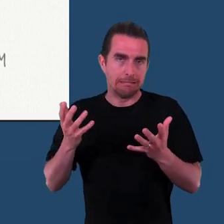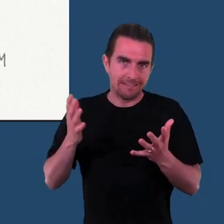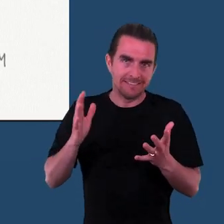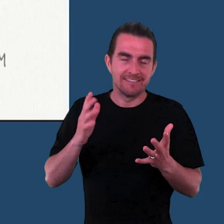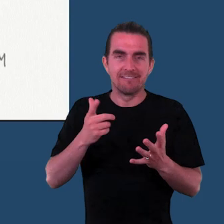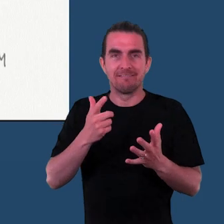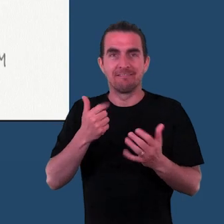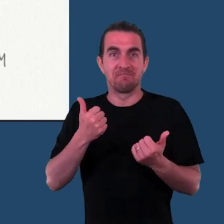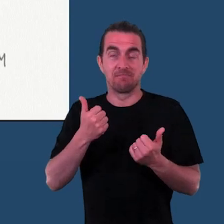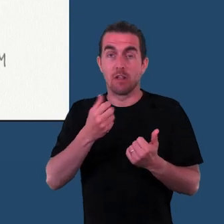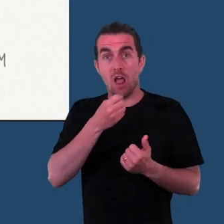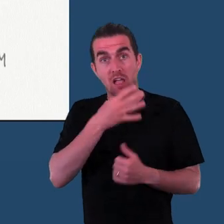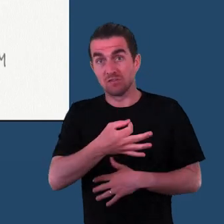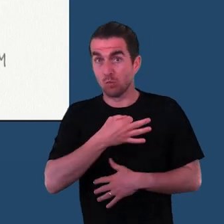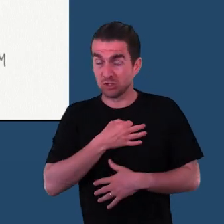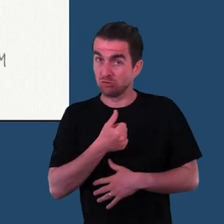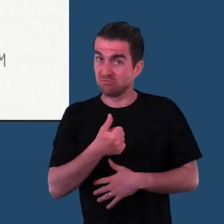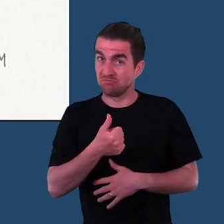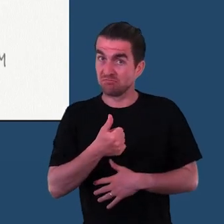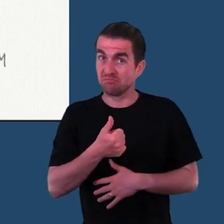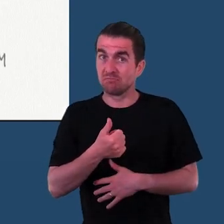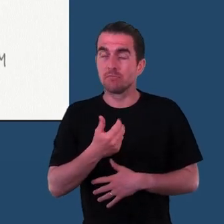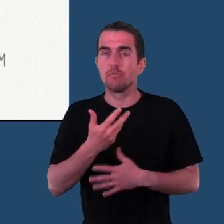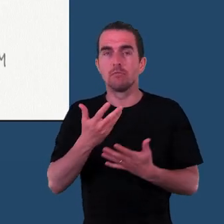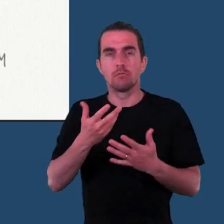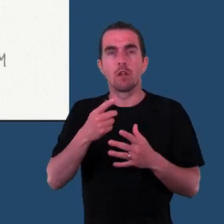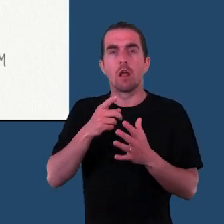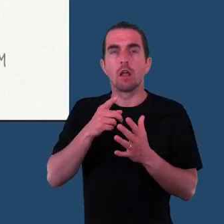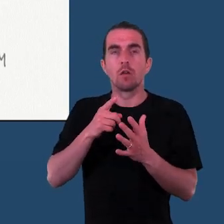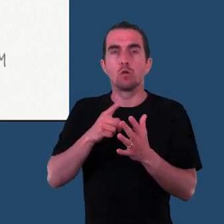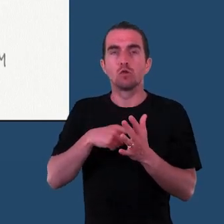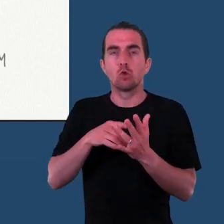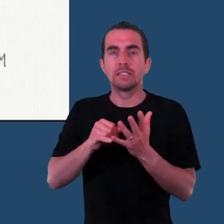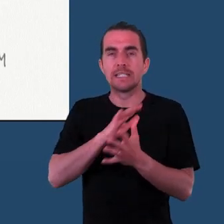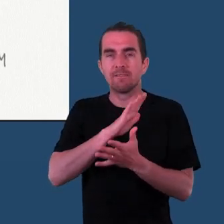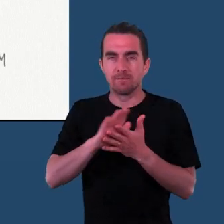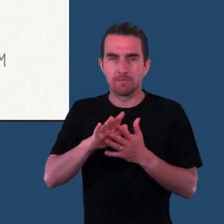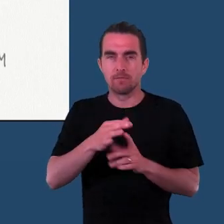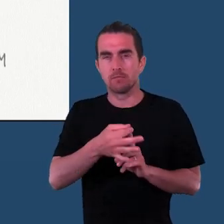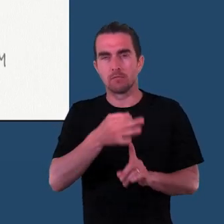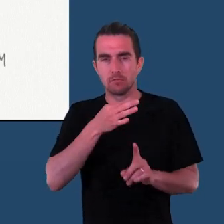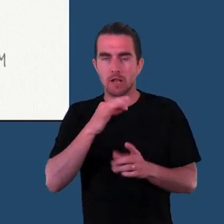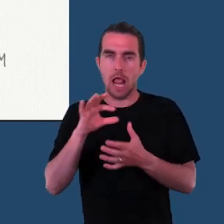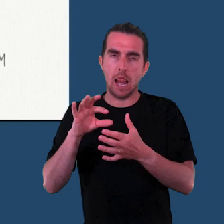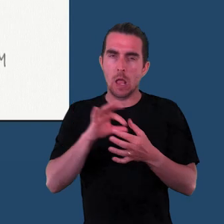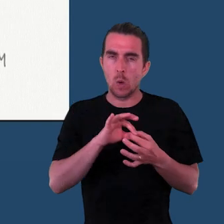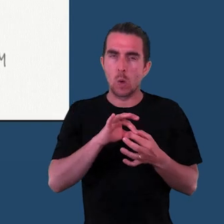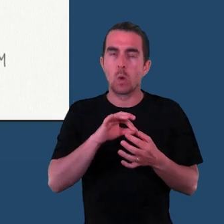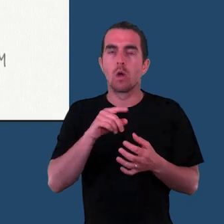And we had a great, a lovely question that, again, came in a bit earlier, from Joseph, that's related to this.